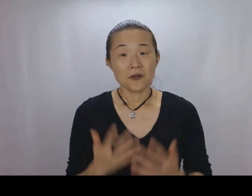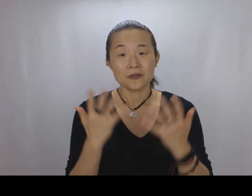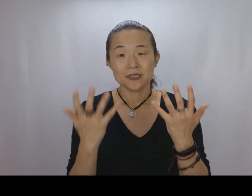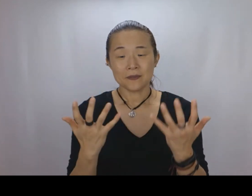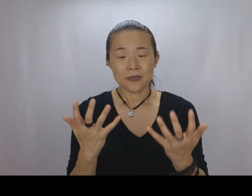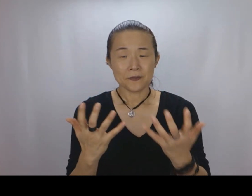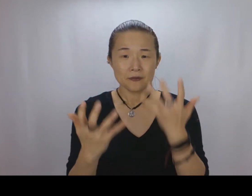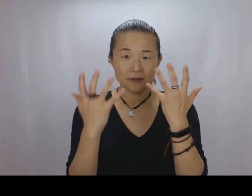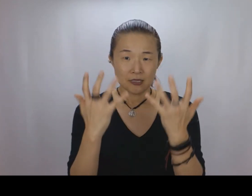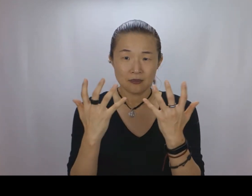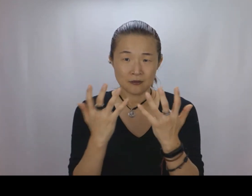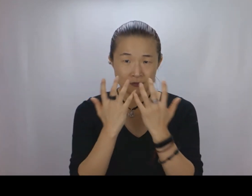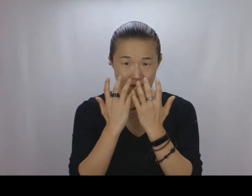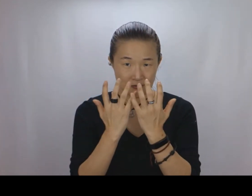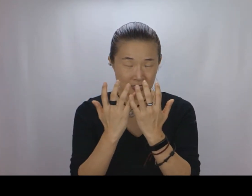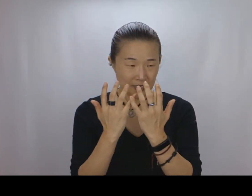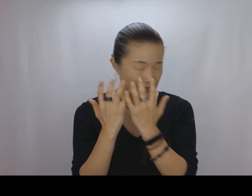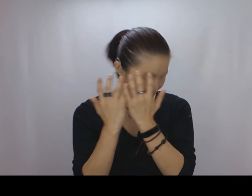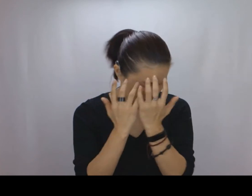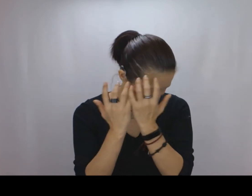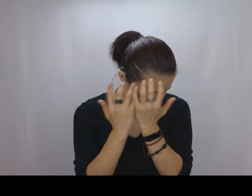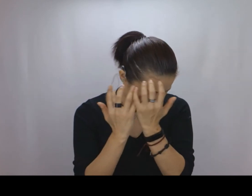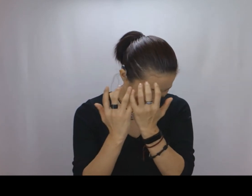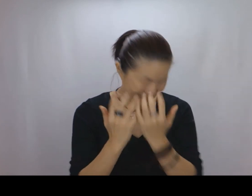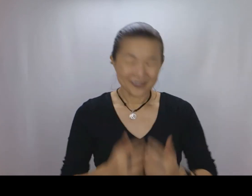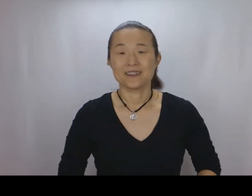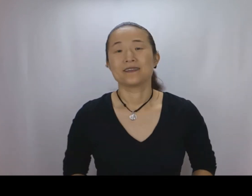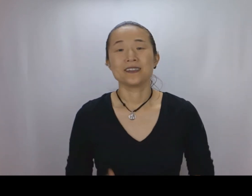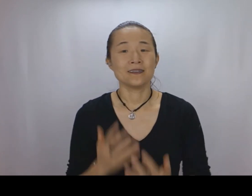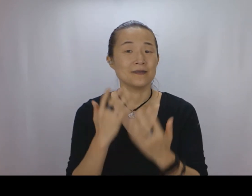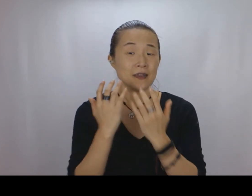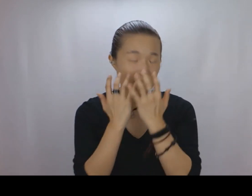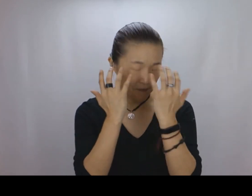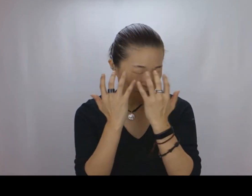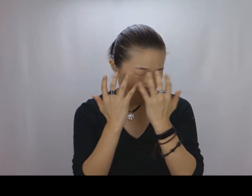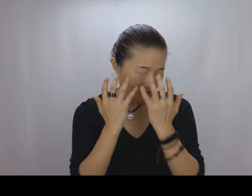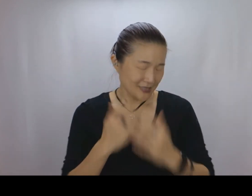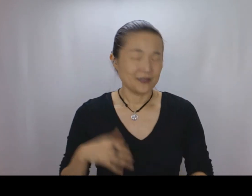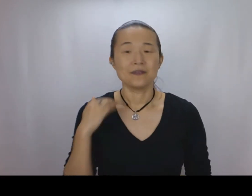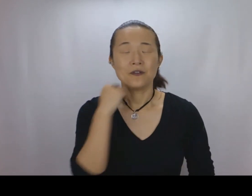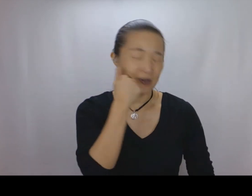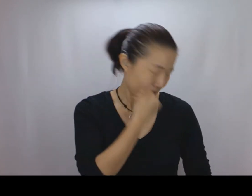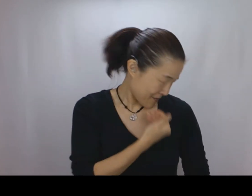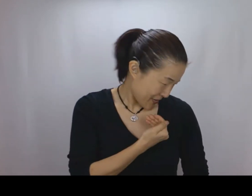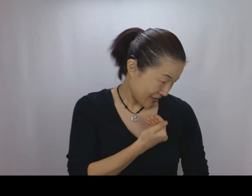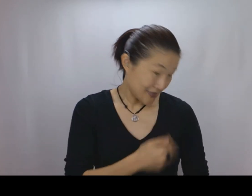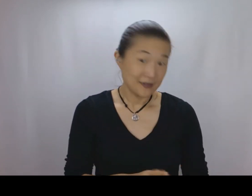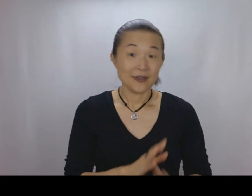Or some people that go like this and embarrassed. So embarrassed or embarrassed.